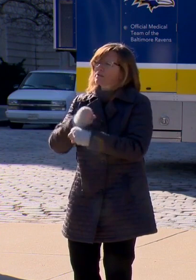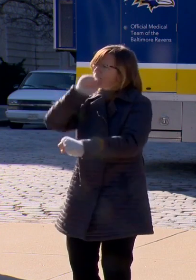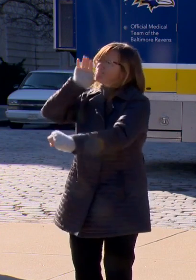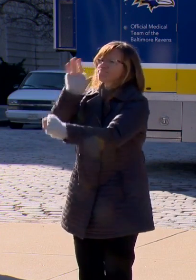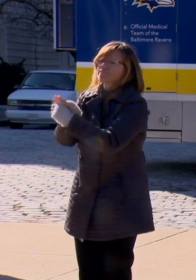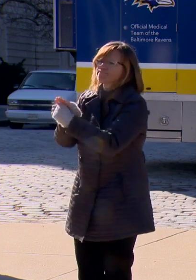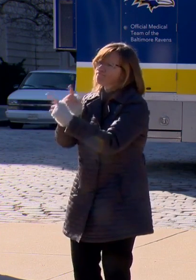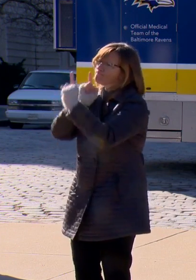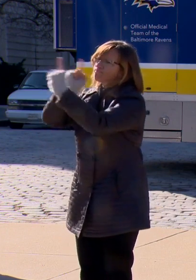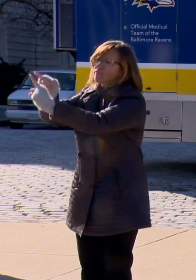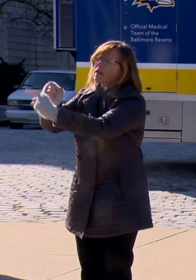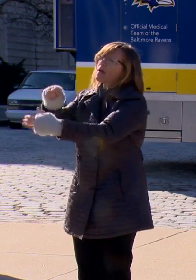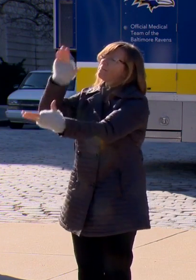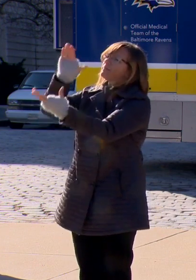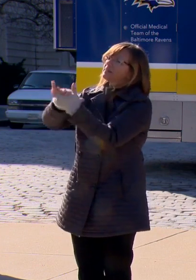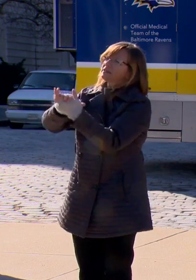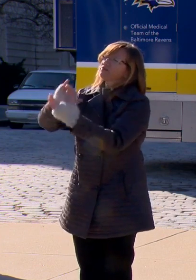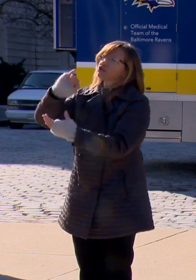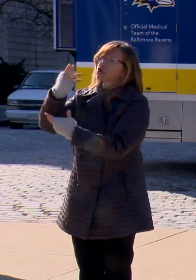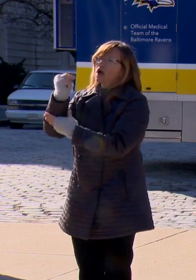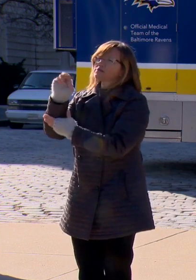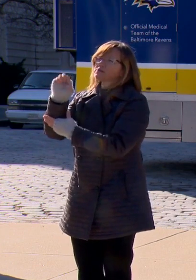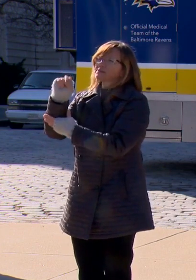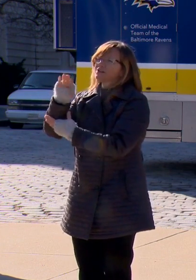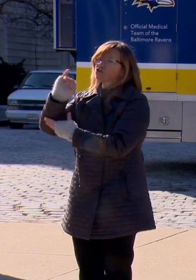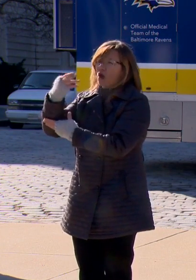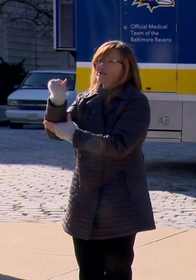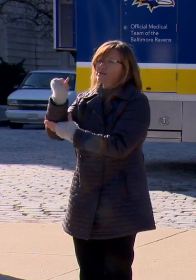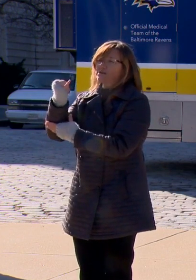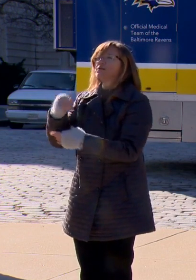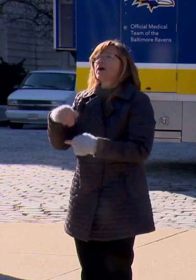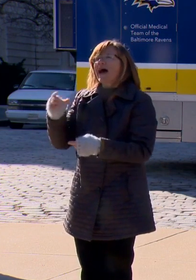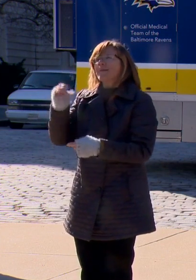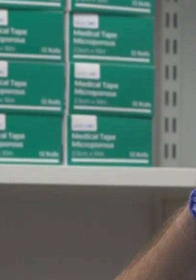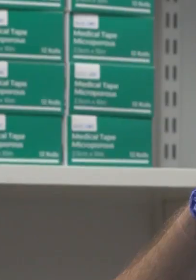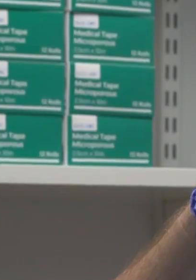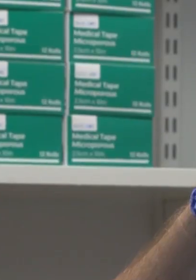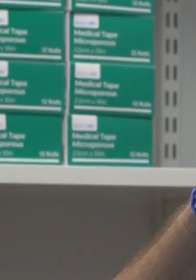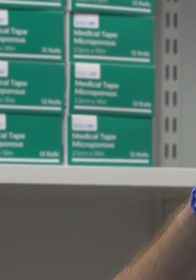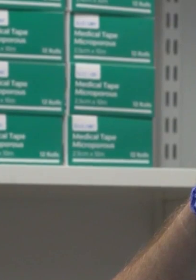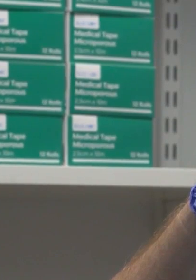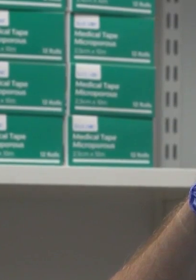I BELIEVE, THROUGH THIS PROPOSED PARTNERSHIP, THAT JOHNSON AND JOHNSON AND BALTIMORE CITY CAN SHOW A